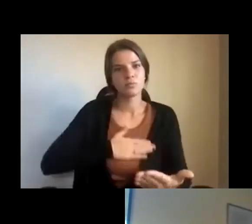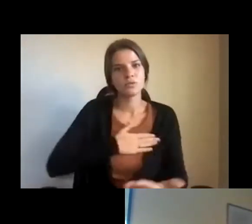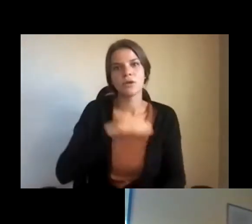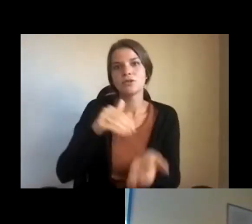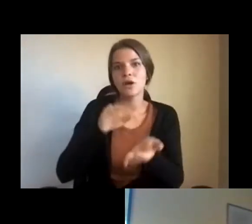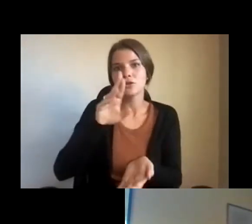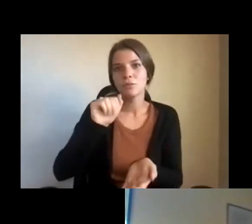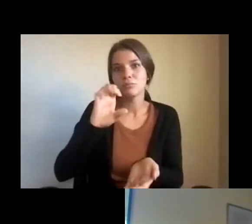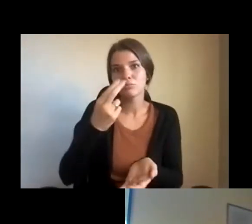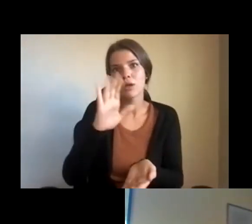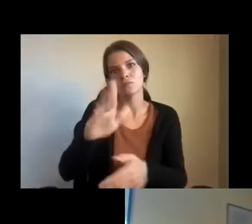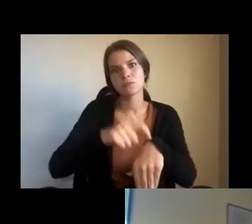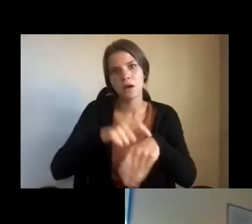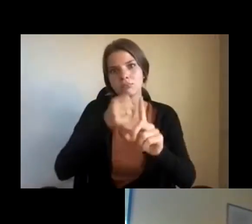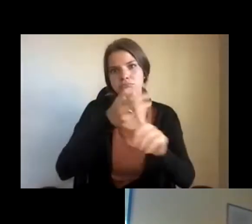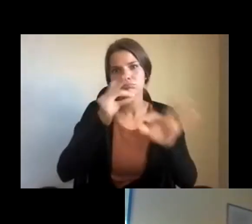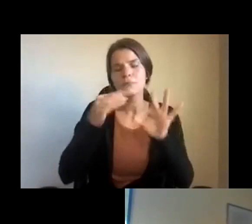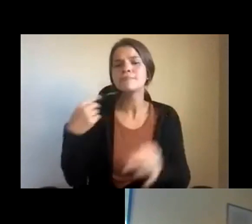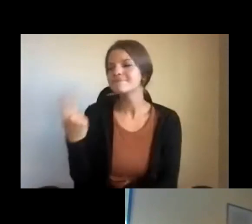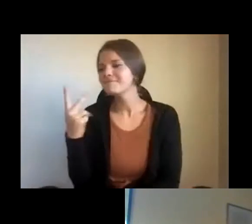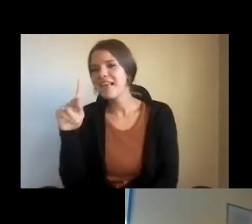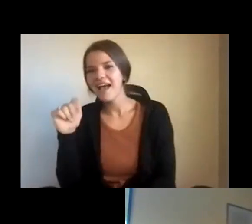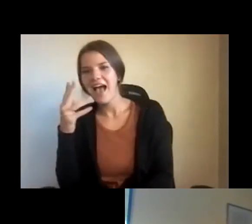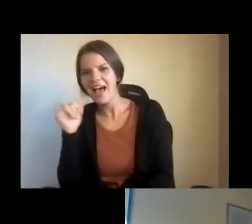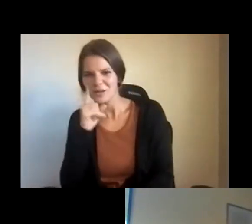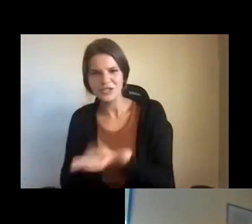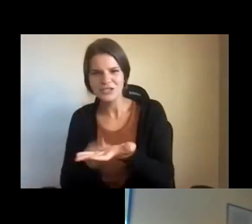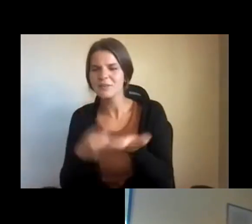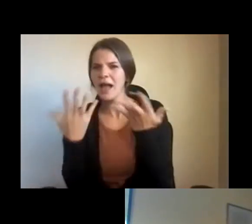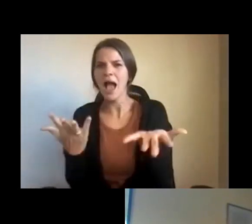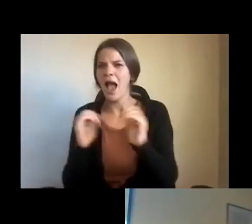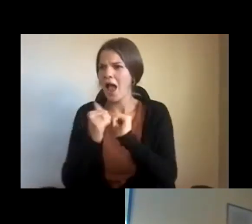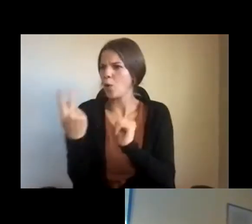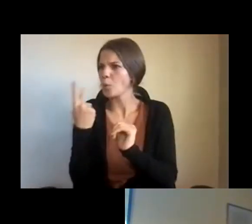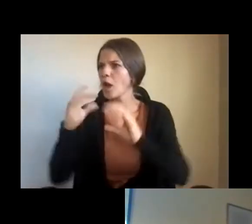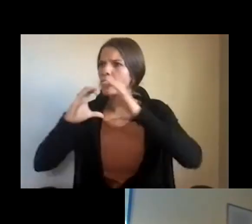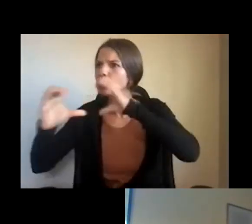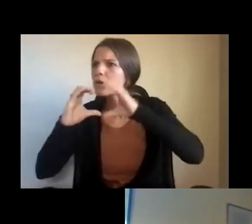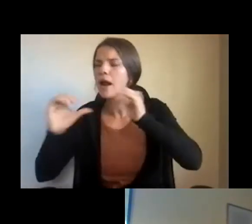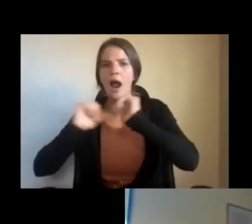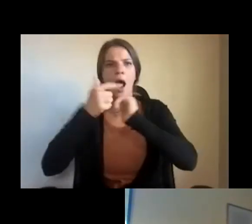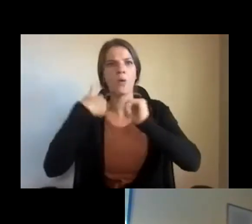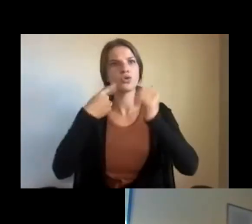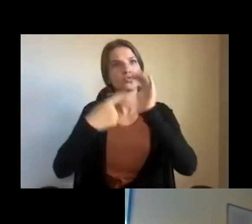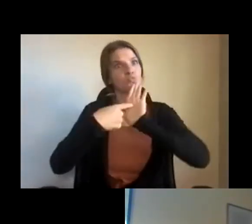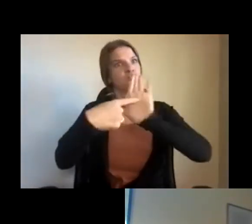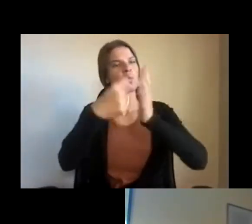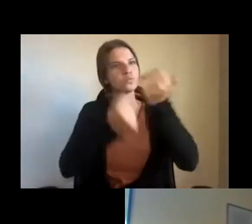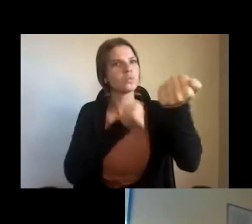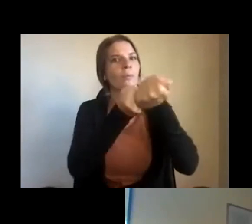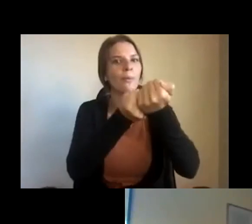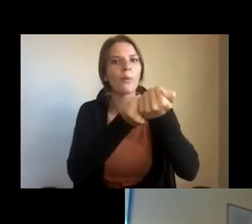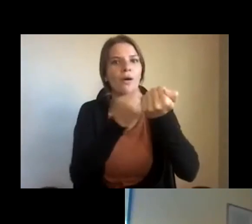I talk regularly about how do we communicate and how do we show our support for our employees.